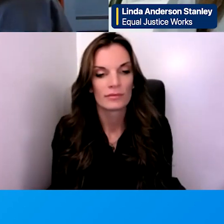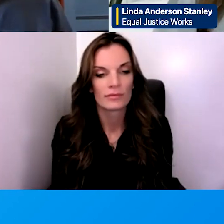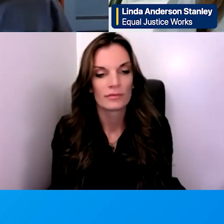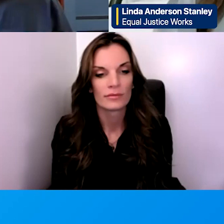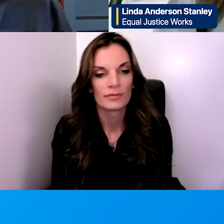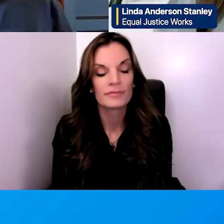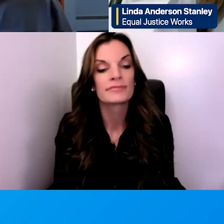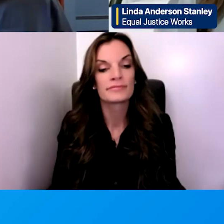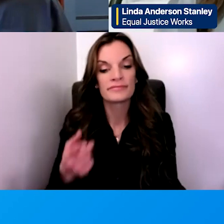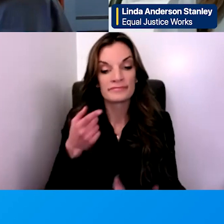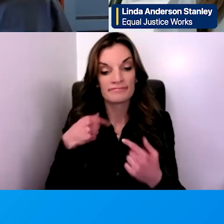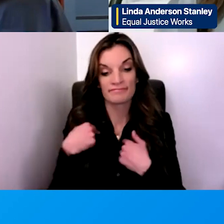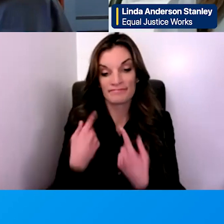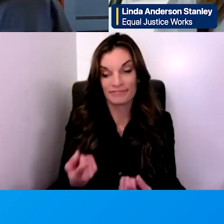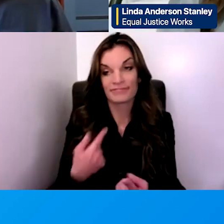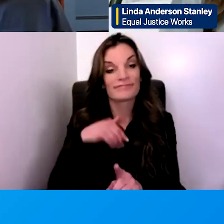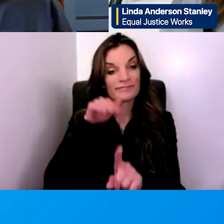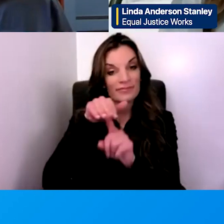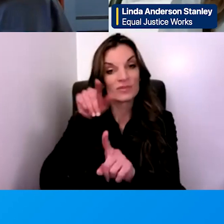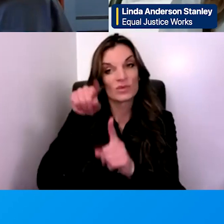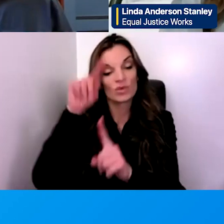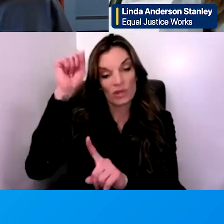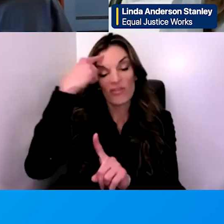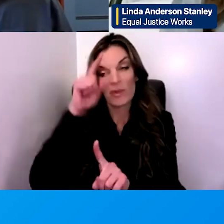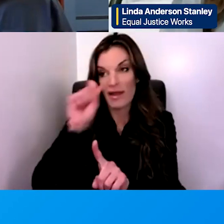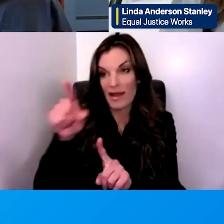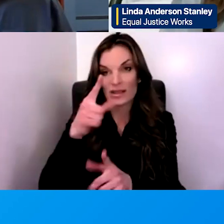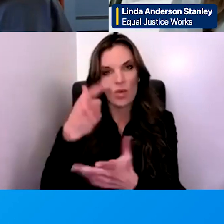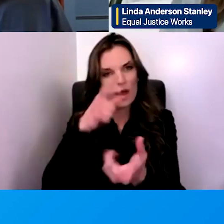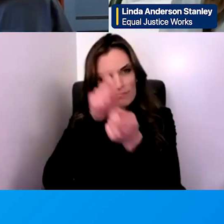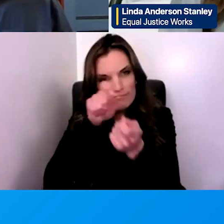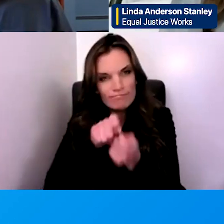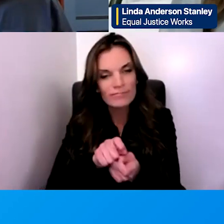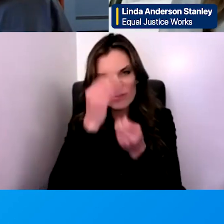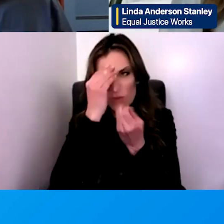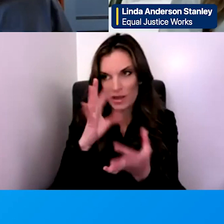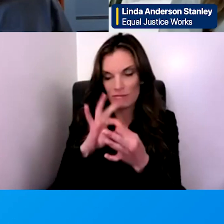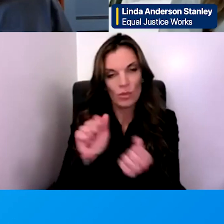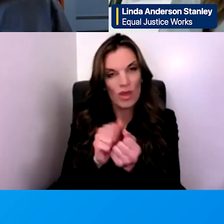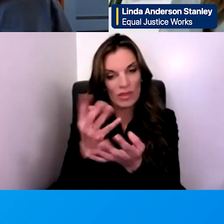You know, those FOIA complaints or access to information complaints, the reports for them